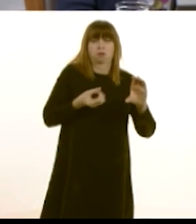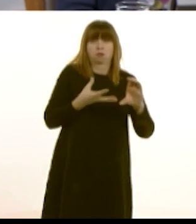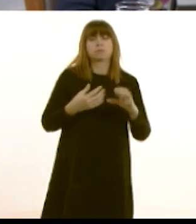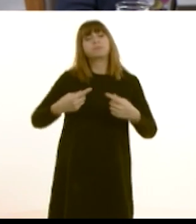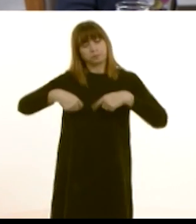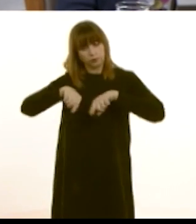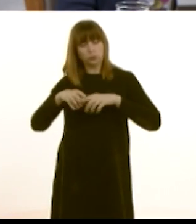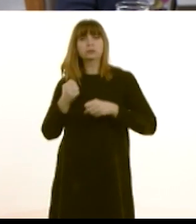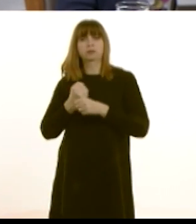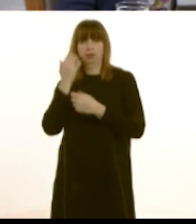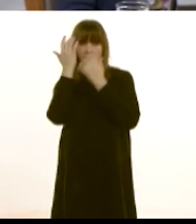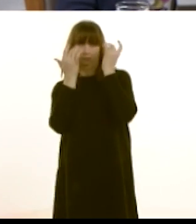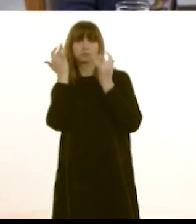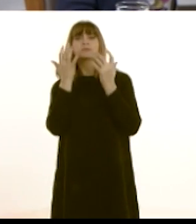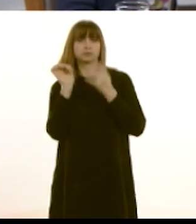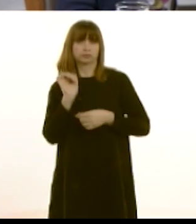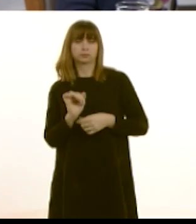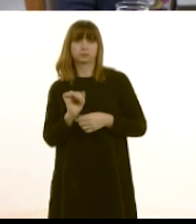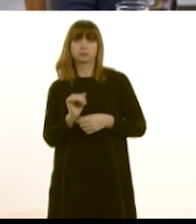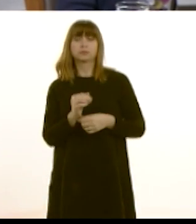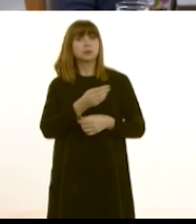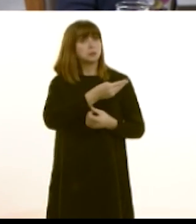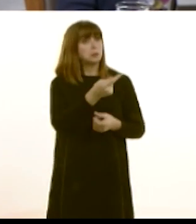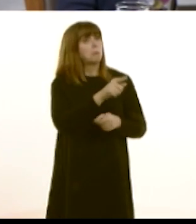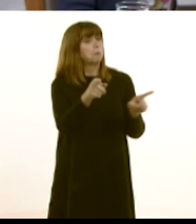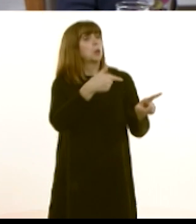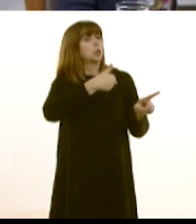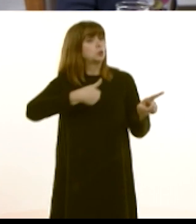Most people, I expect, would have insurance of some kindósome, of course, would have